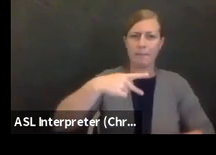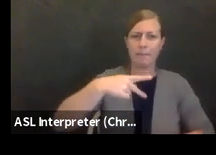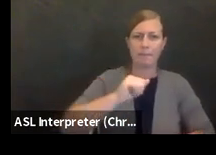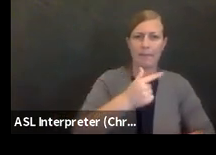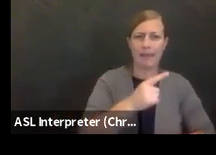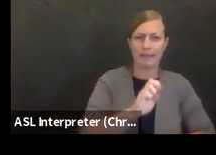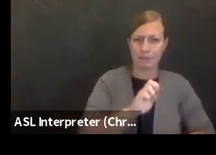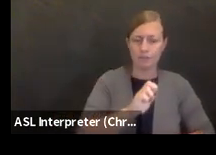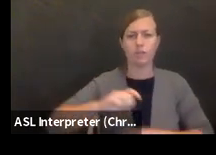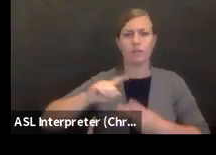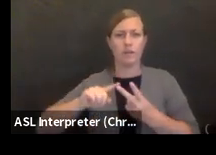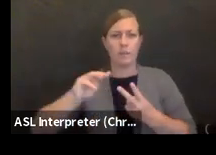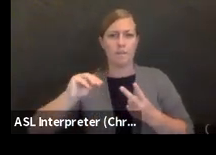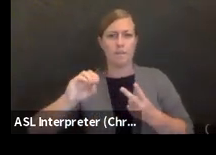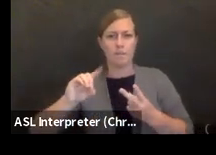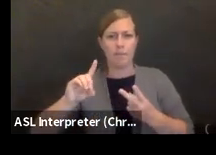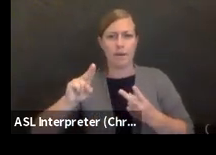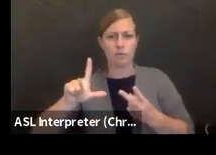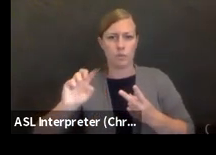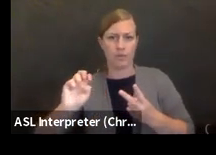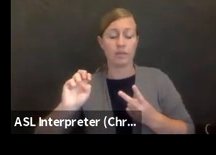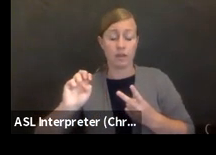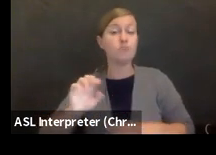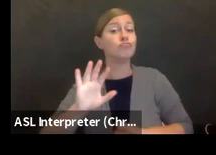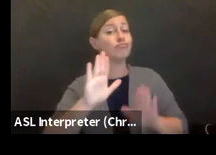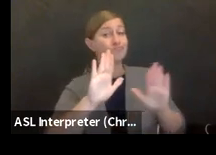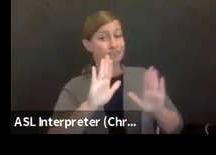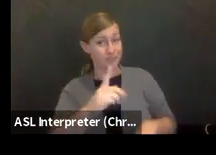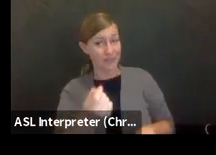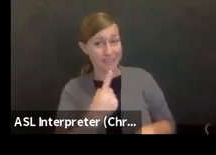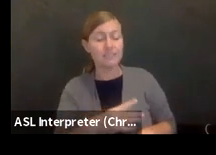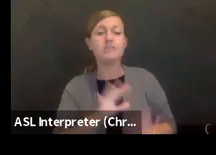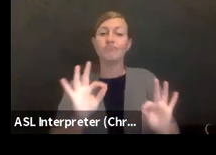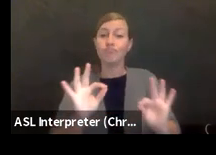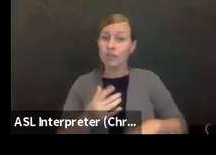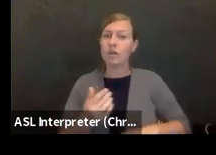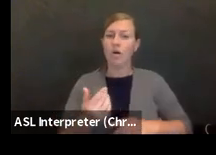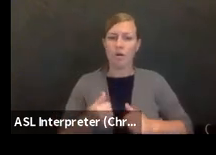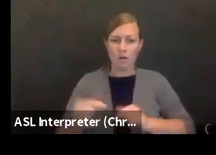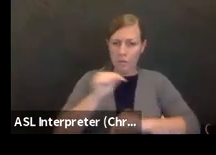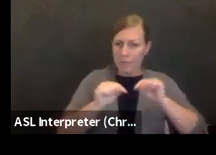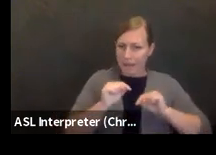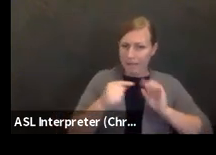ESD 112-- Kristina Wambold: Oh, that's a great idea. So page is just like what we saw. So let me go back. I'm going to cancel. Don't want to create that